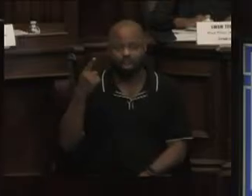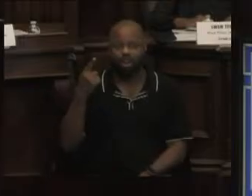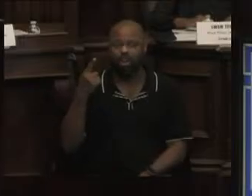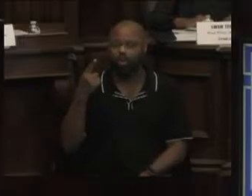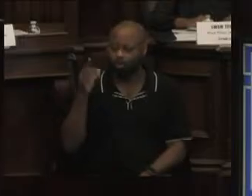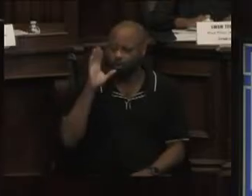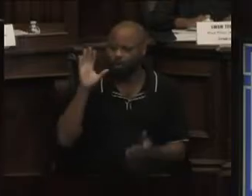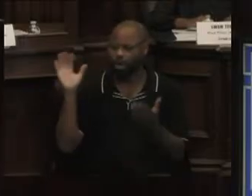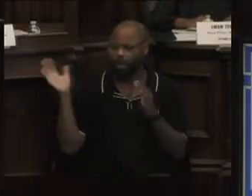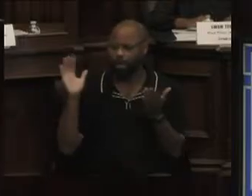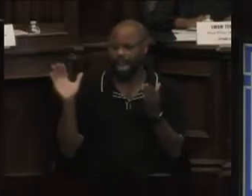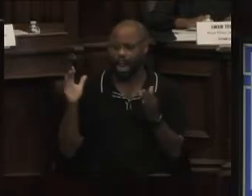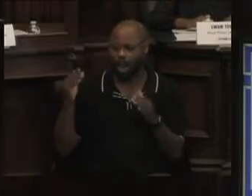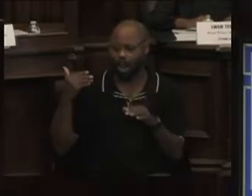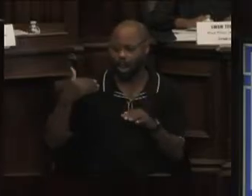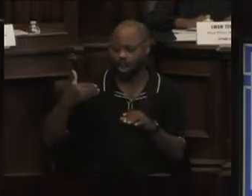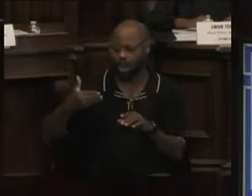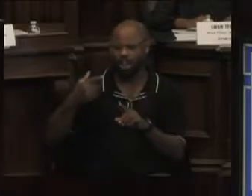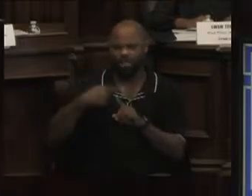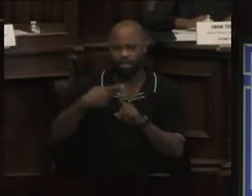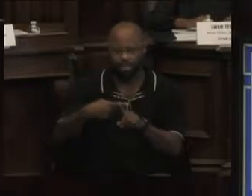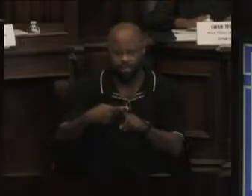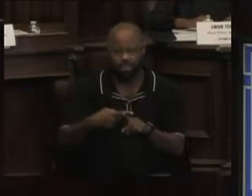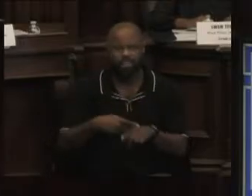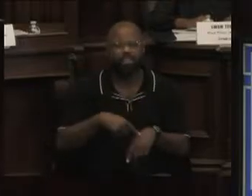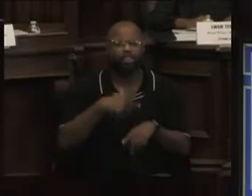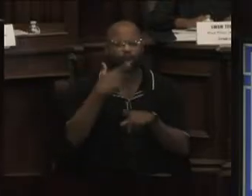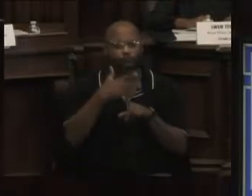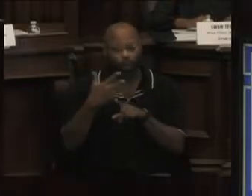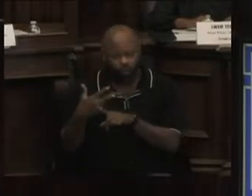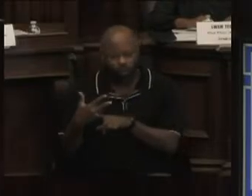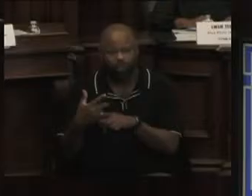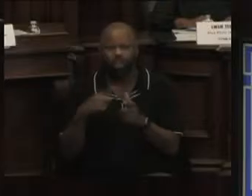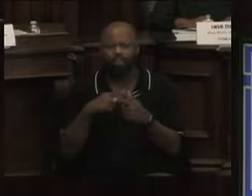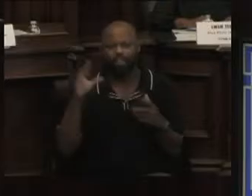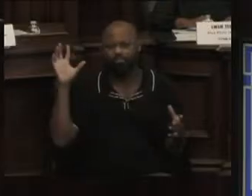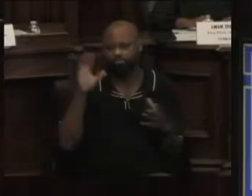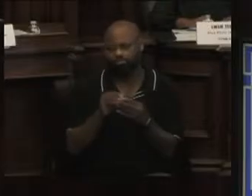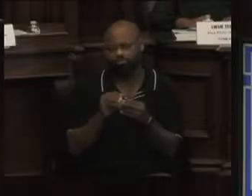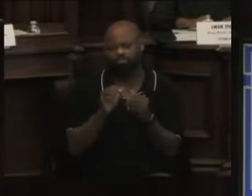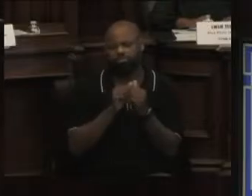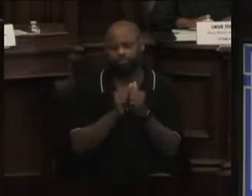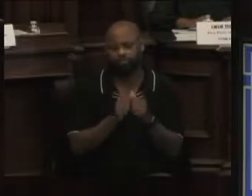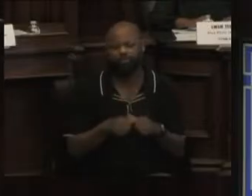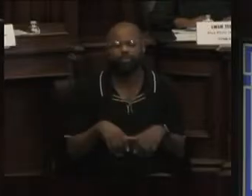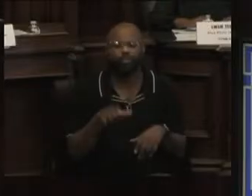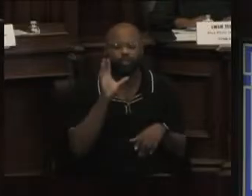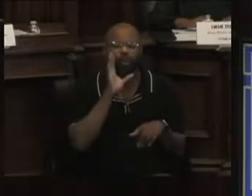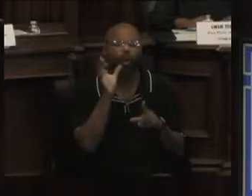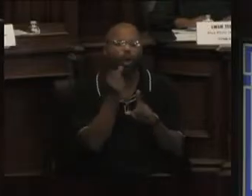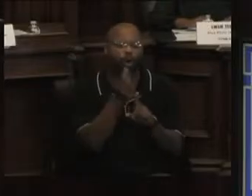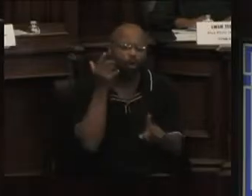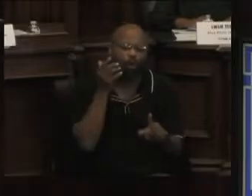that, look back and go back to July 1st, we'll look at differences between the months